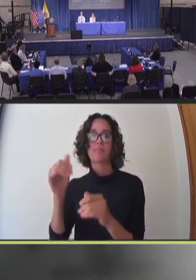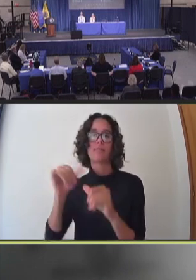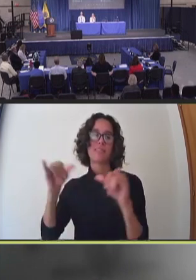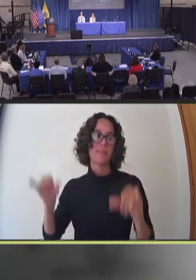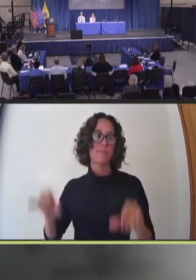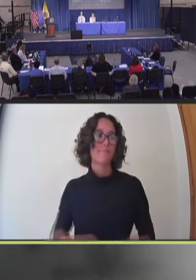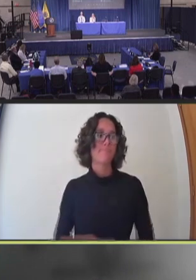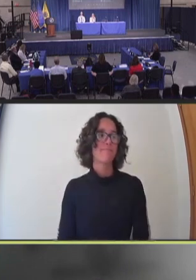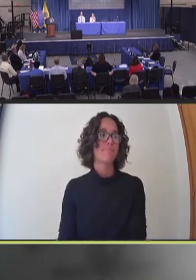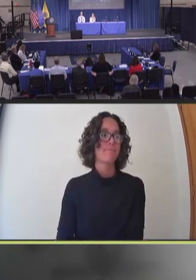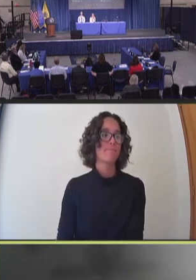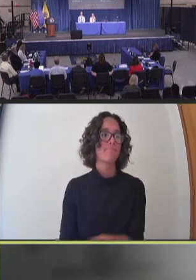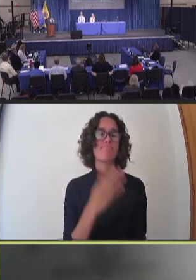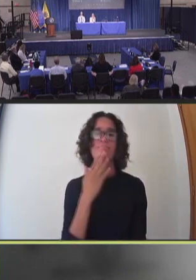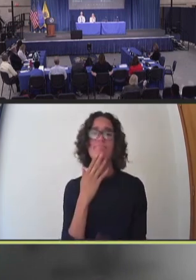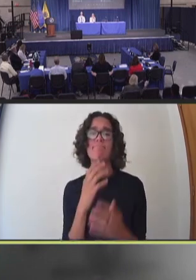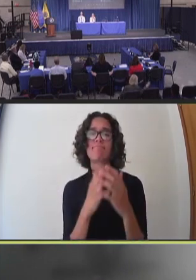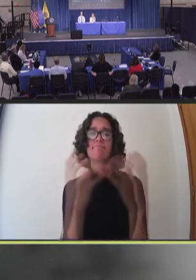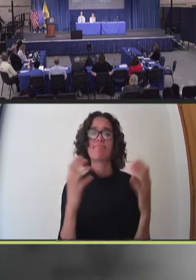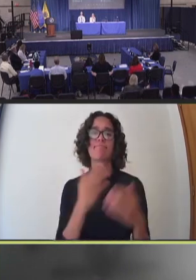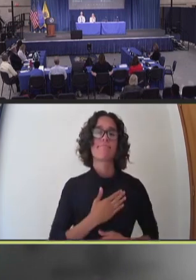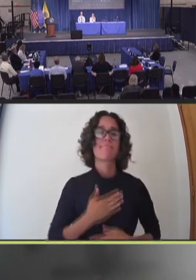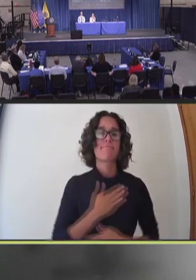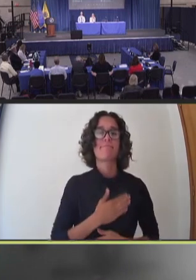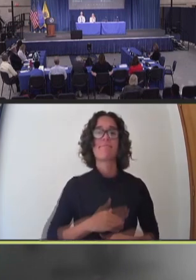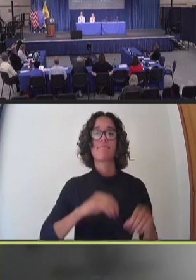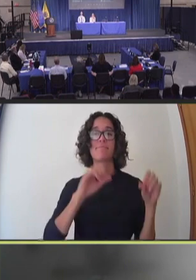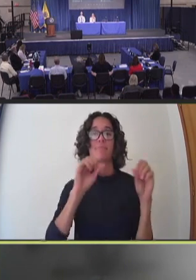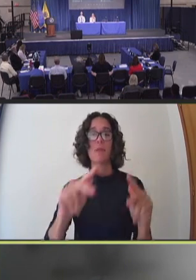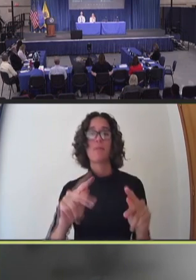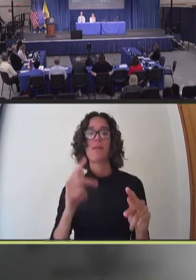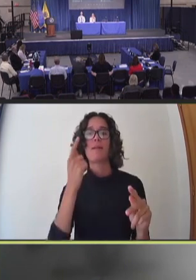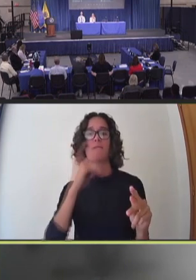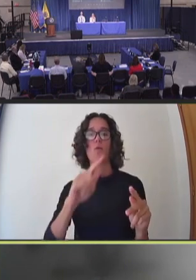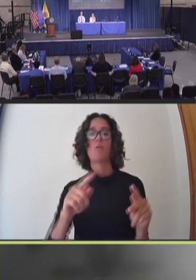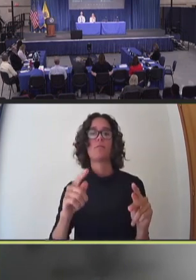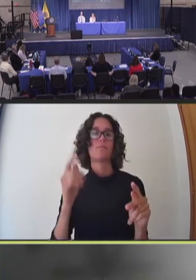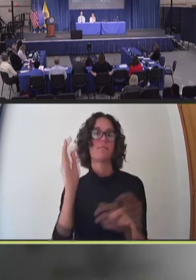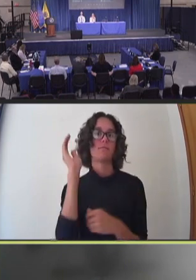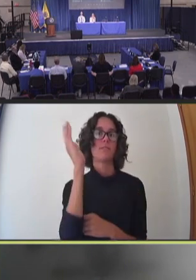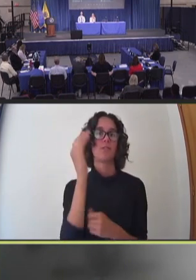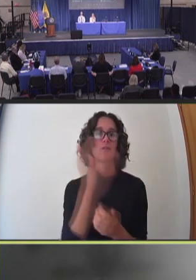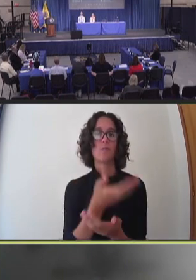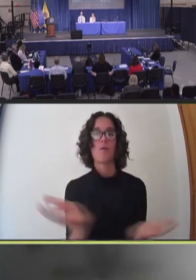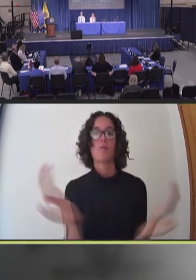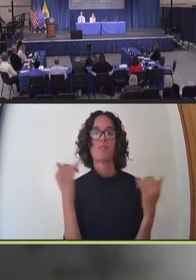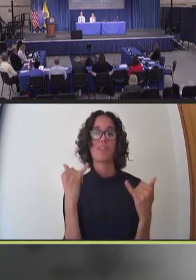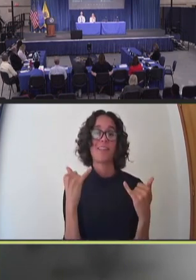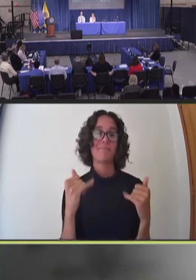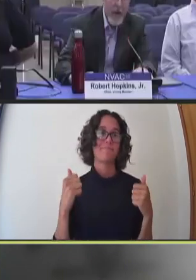thank you very much. Appreciate the opportunity to present to you all today.